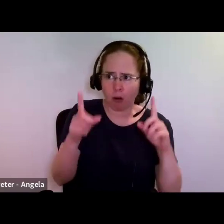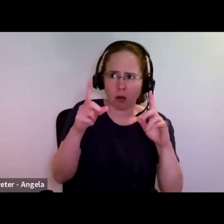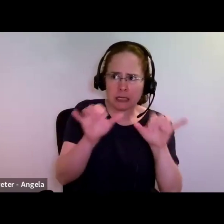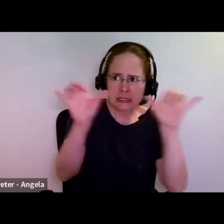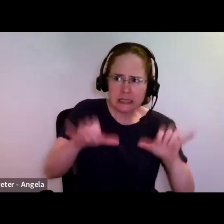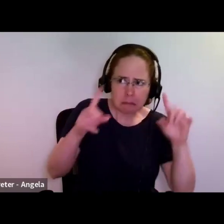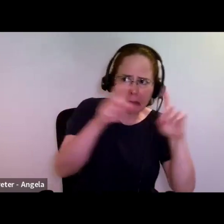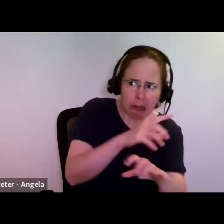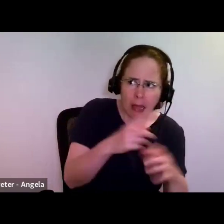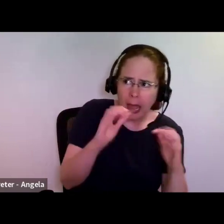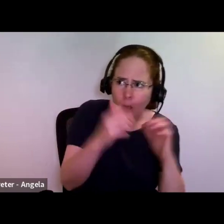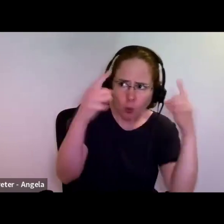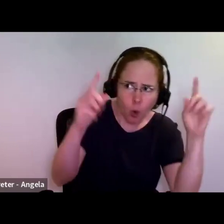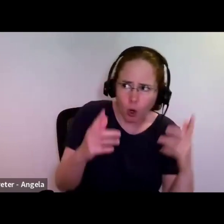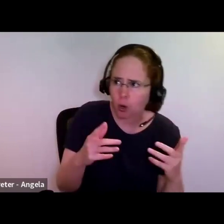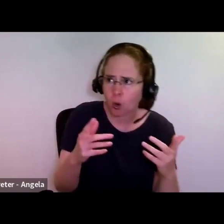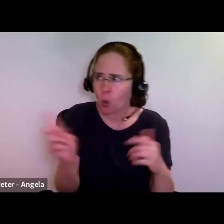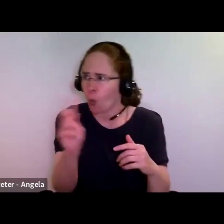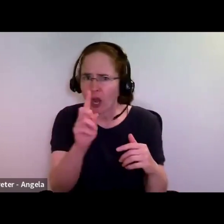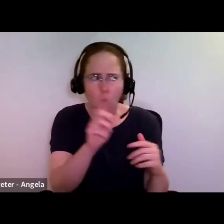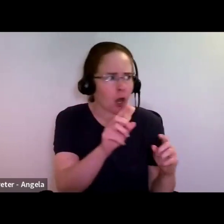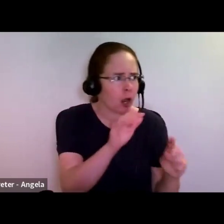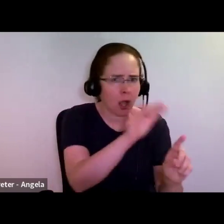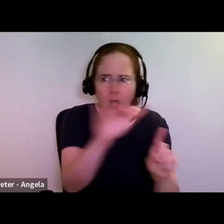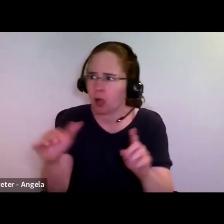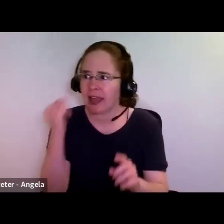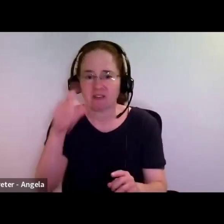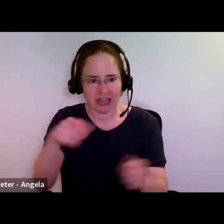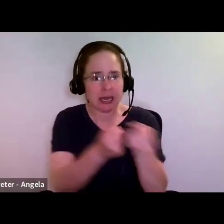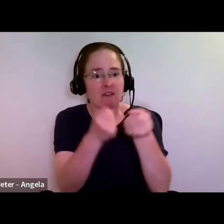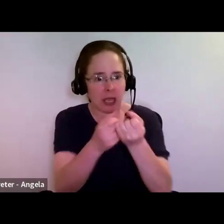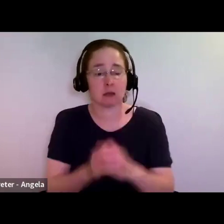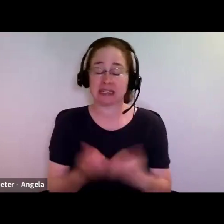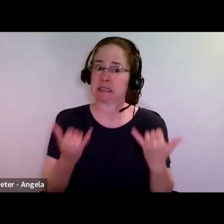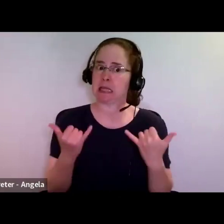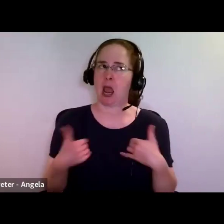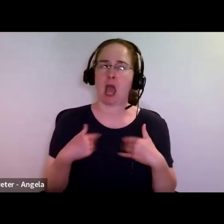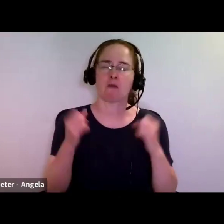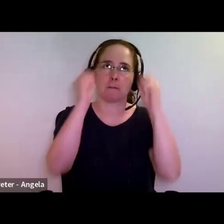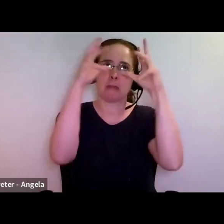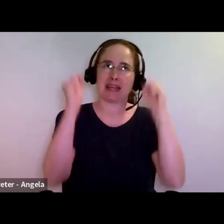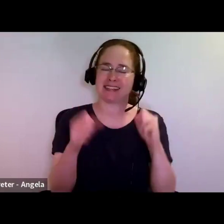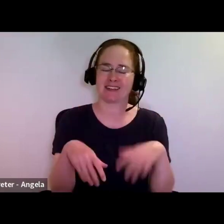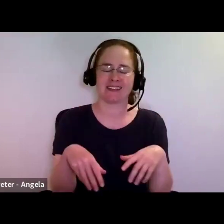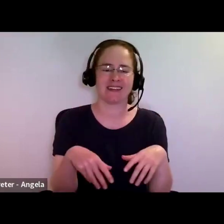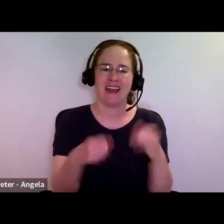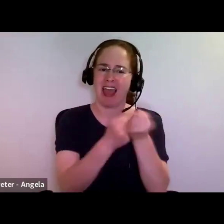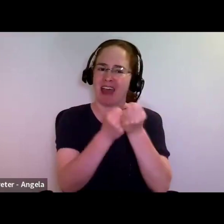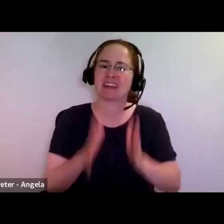know where to go when they need to advocate. Today, we have some amazing grassroots advocates who are going to share about their